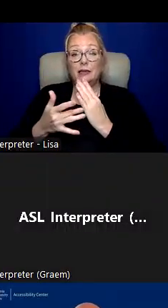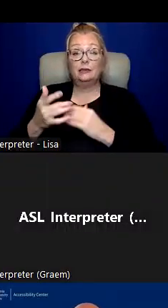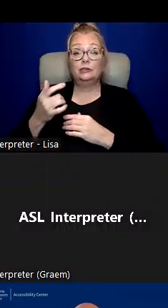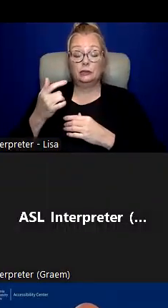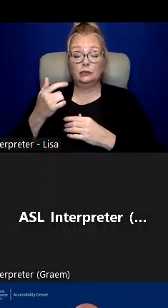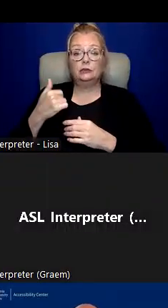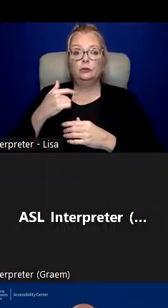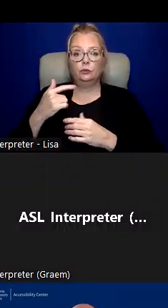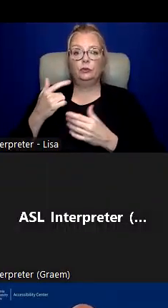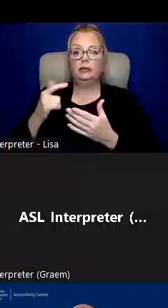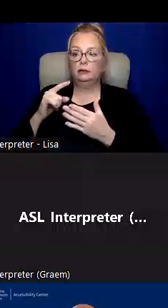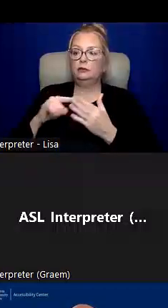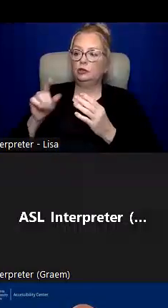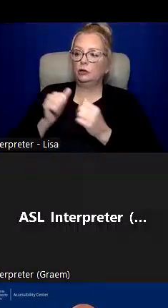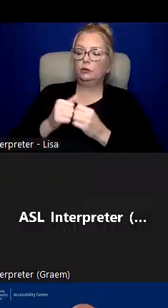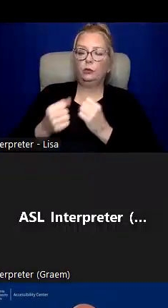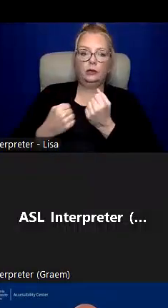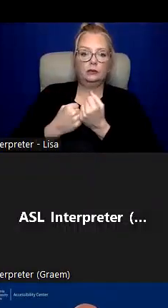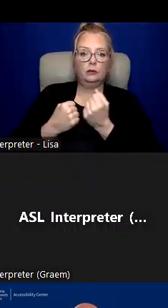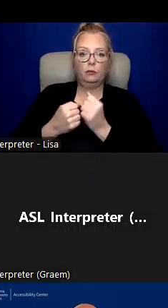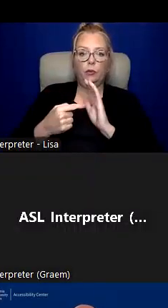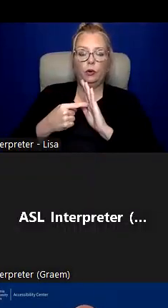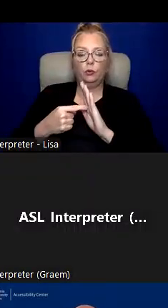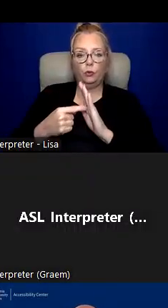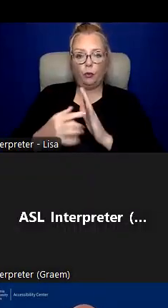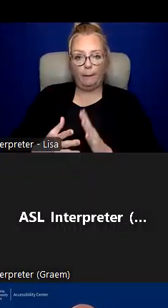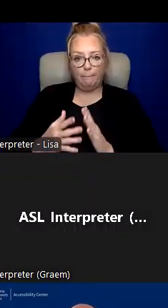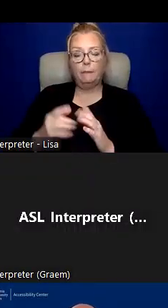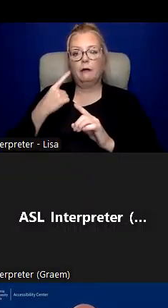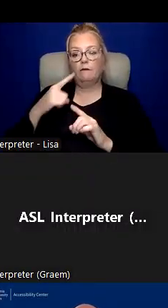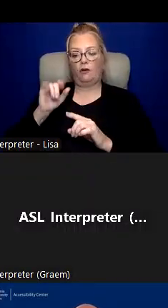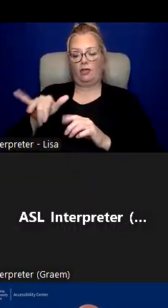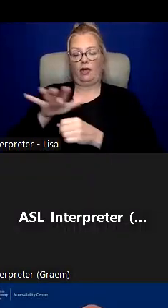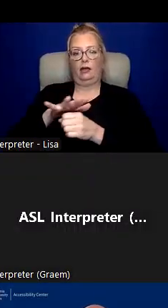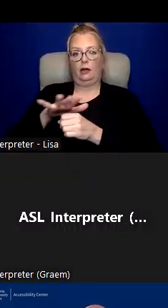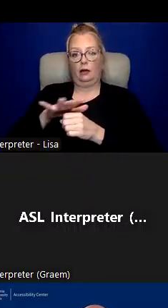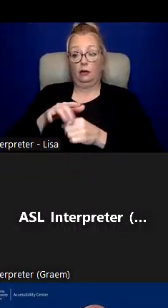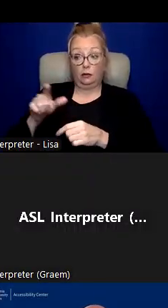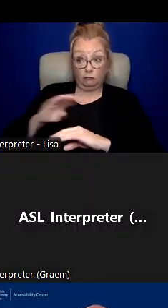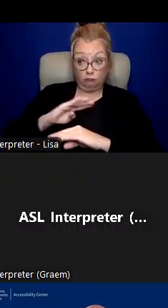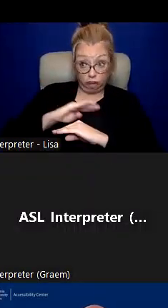for the area made sure they were OK with the purchase. We were supposed to check with information security officer